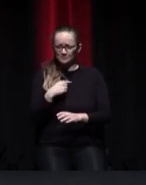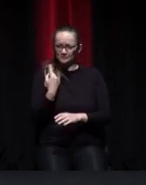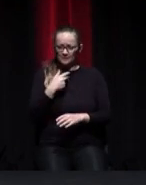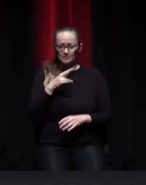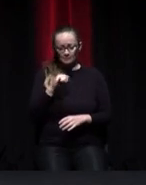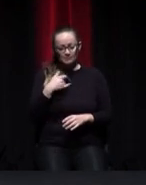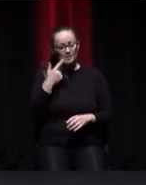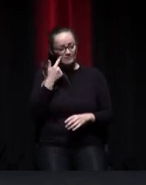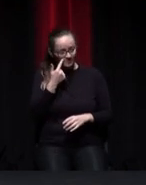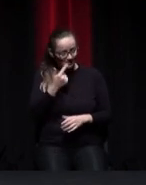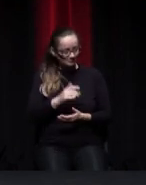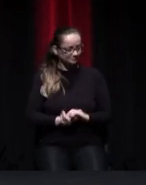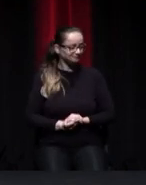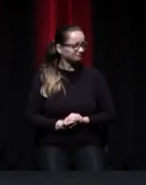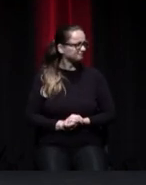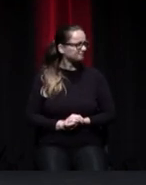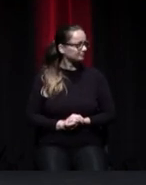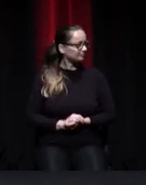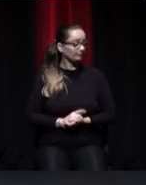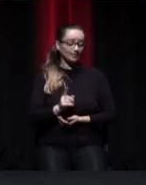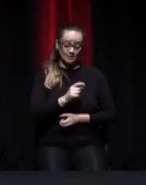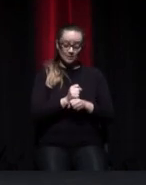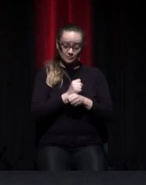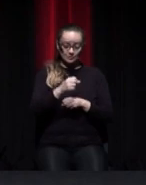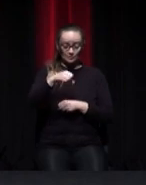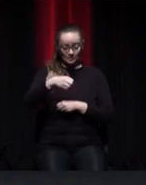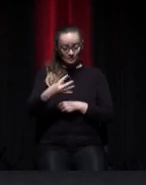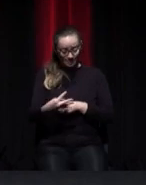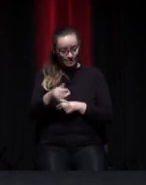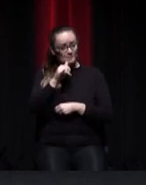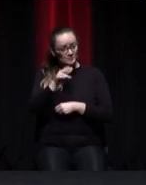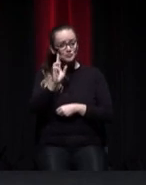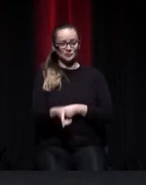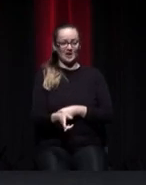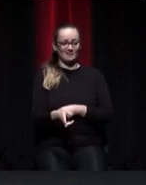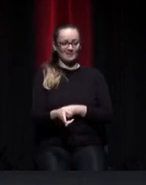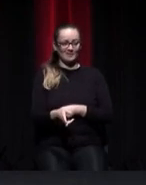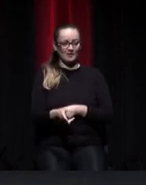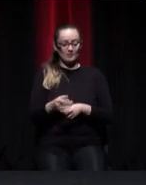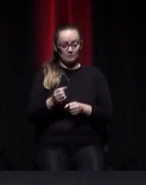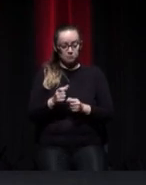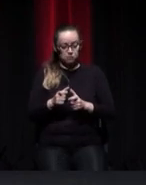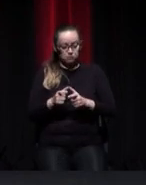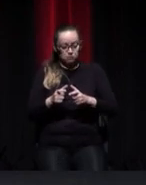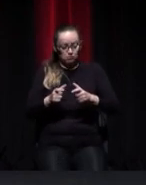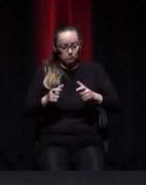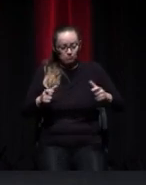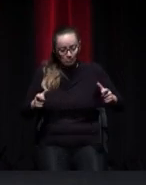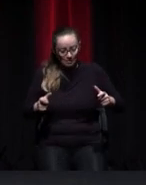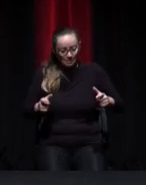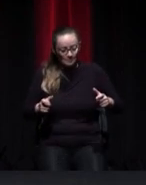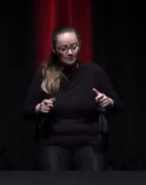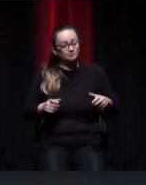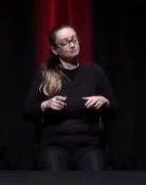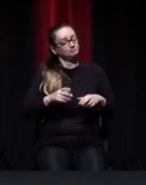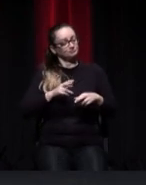But he said it already in '94. The volume was huge. It would be, wasn't in '94,